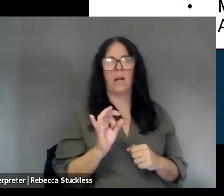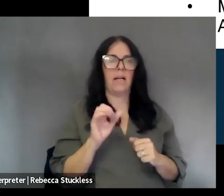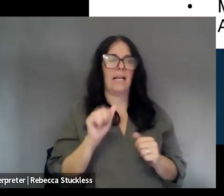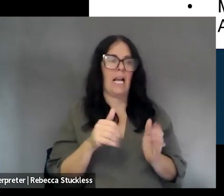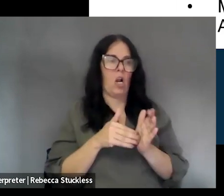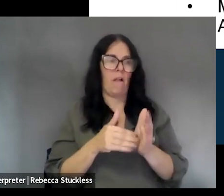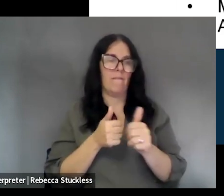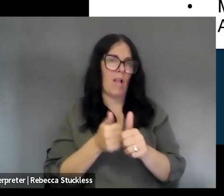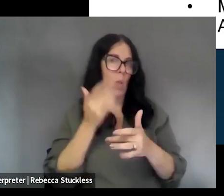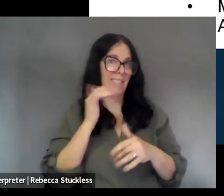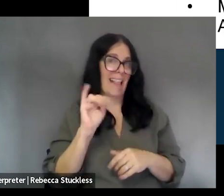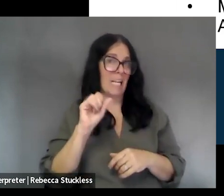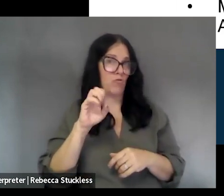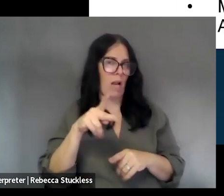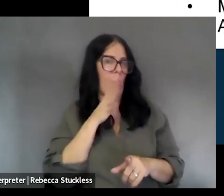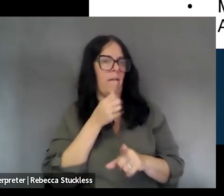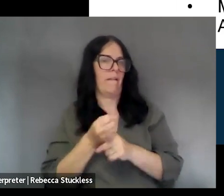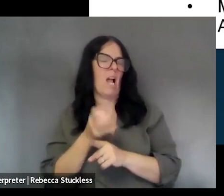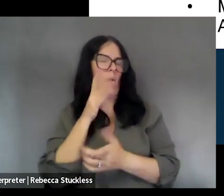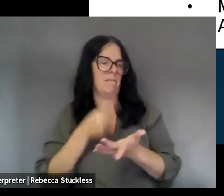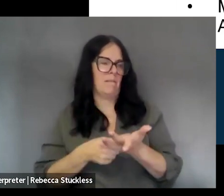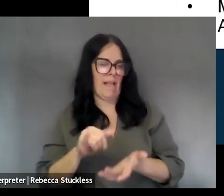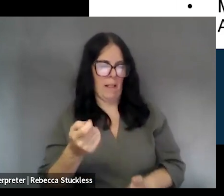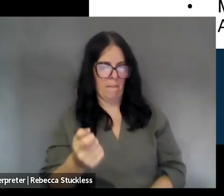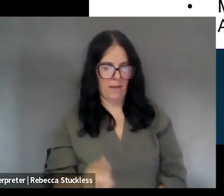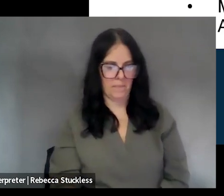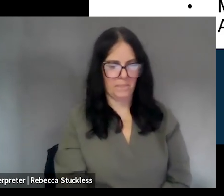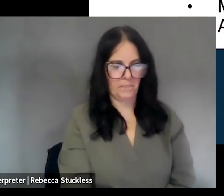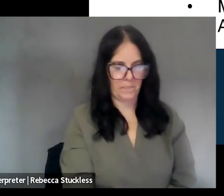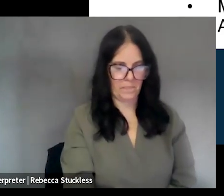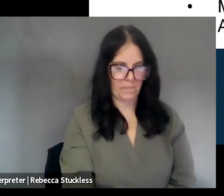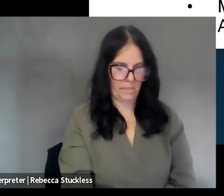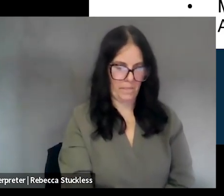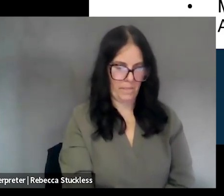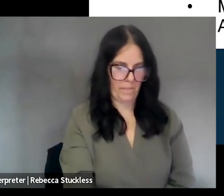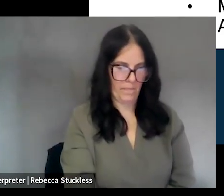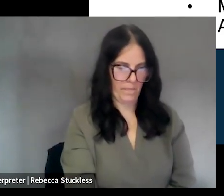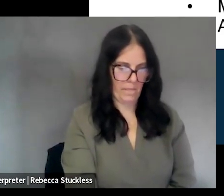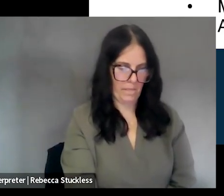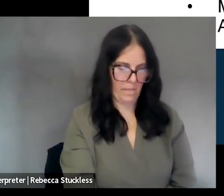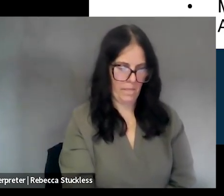like Strep throat, and I'll talk a little bit more about that later. So, autoimmune disorders run in